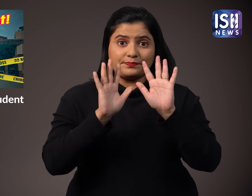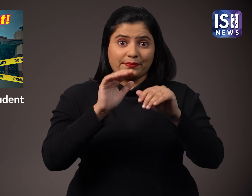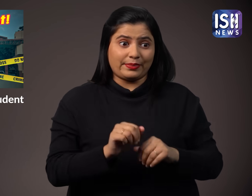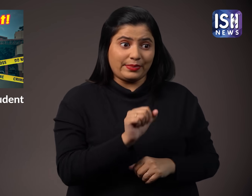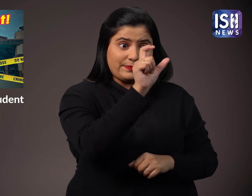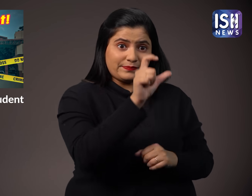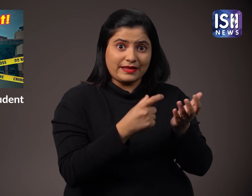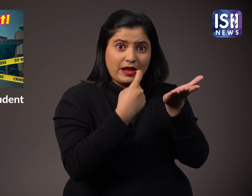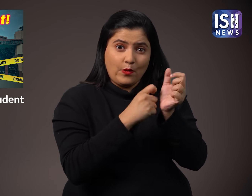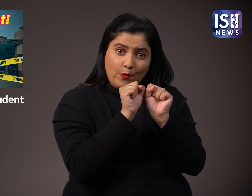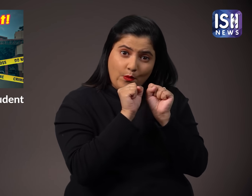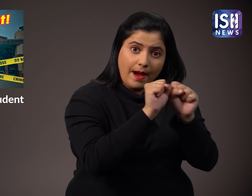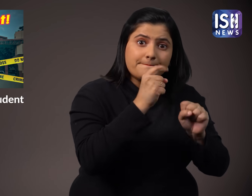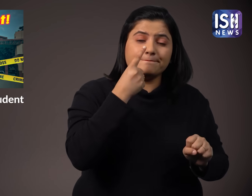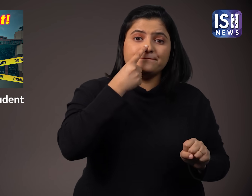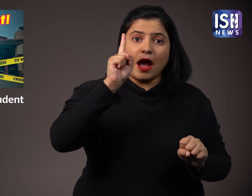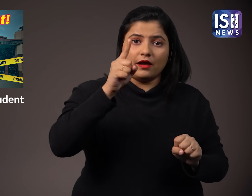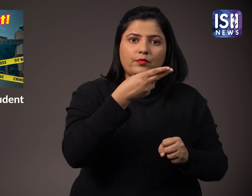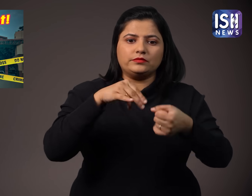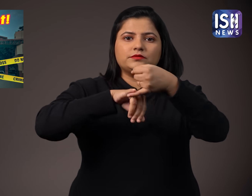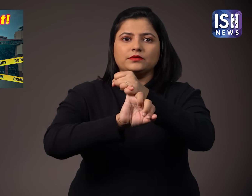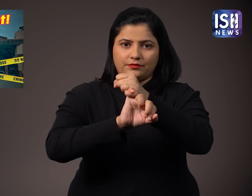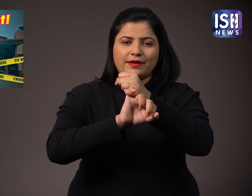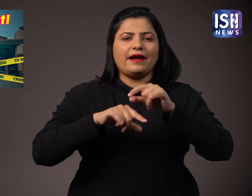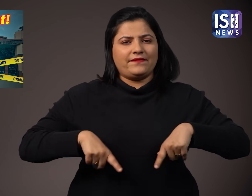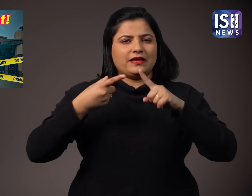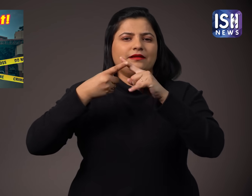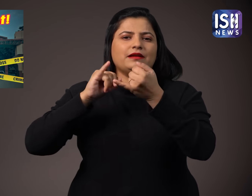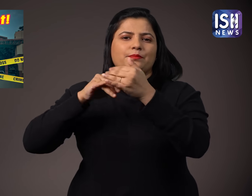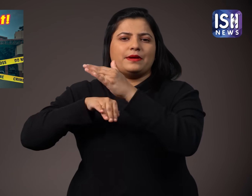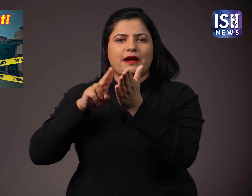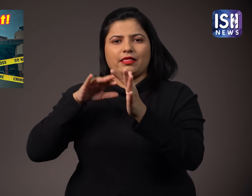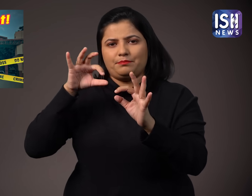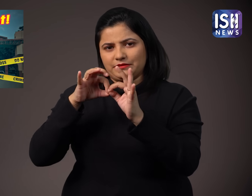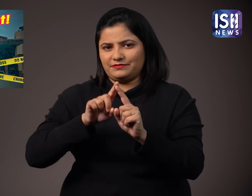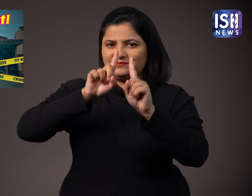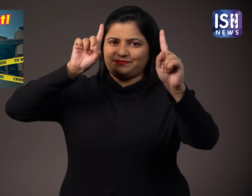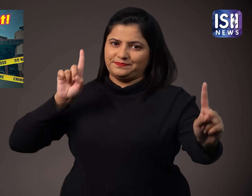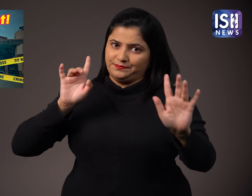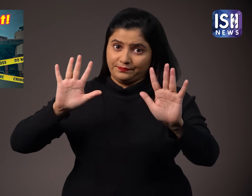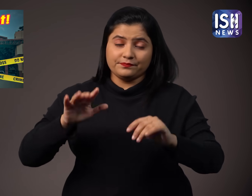Rahul's mother is Swarnalatha and she stays in Telangana.